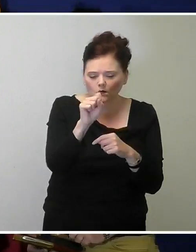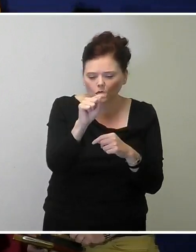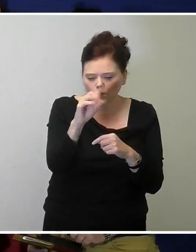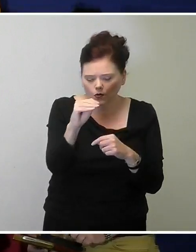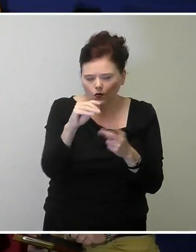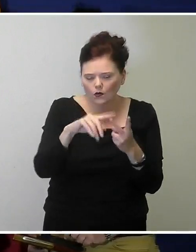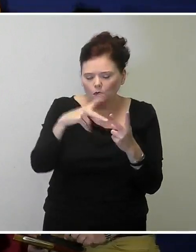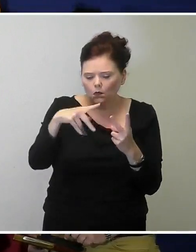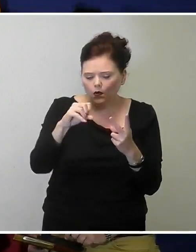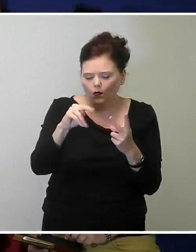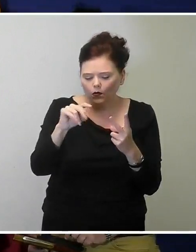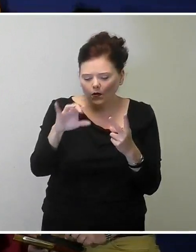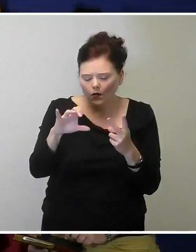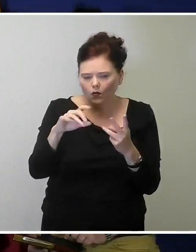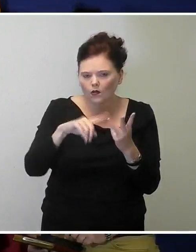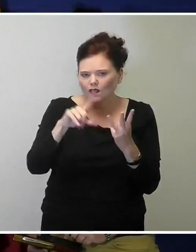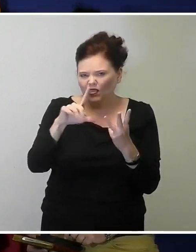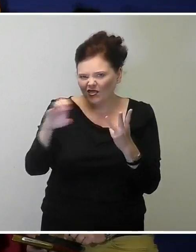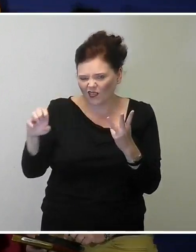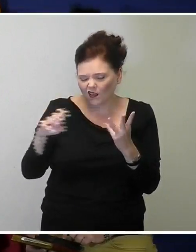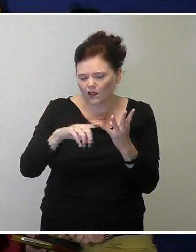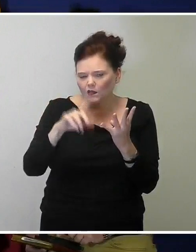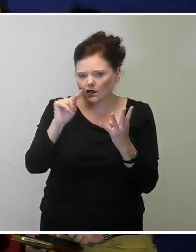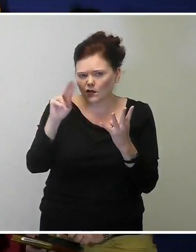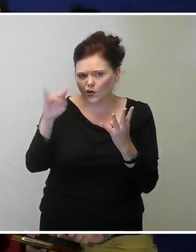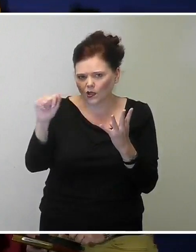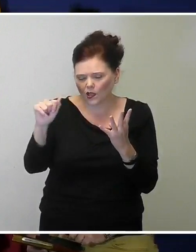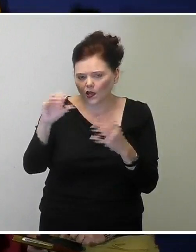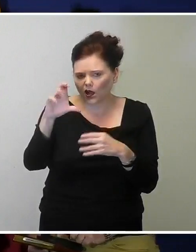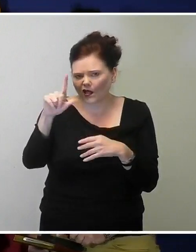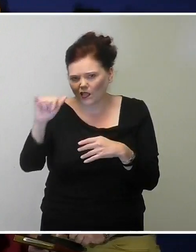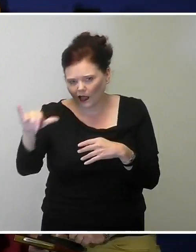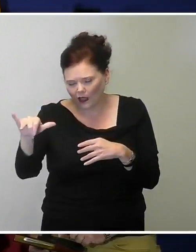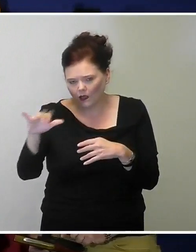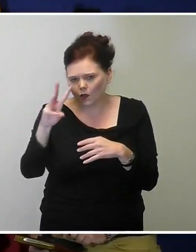CENTRAL DEPARTMENTS TOMORROW BUT